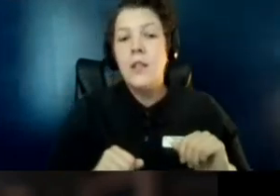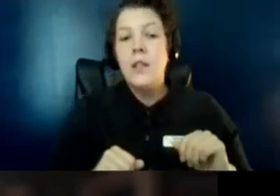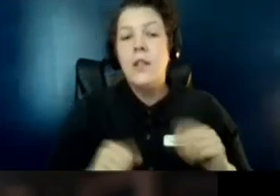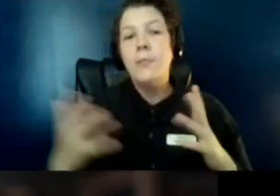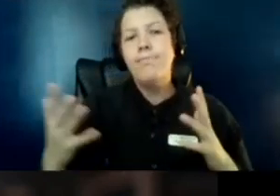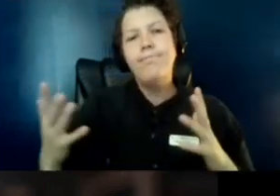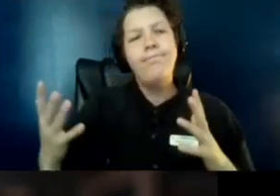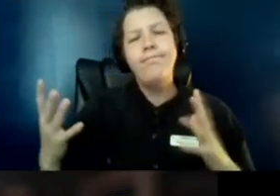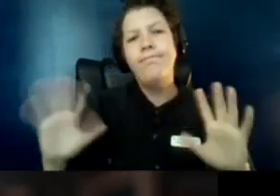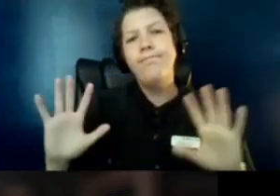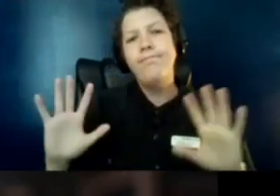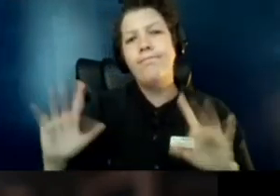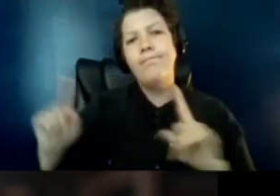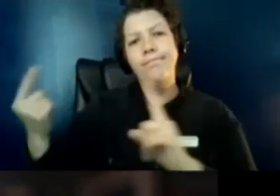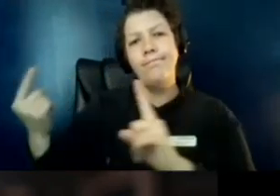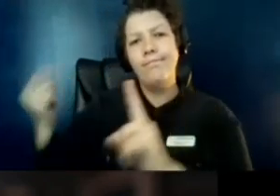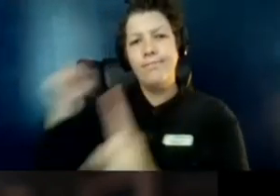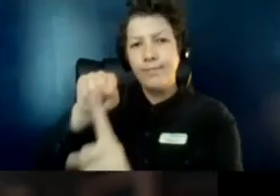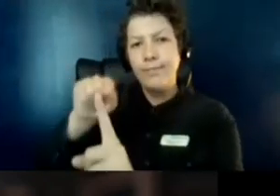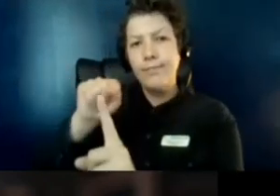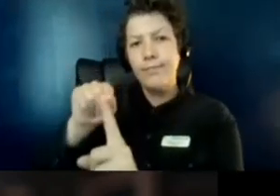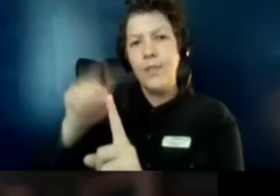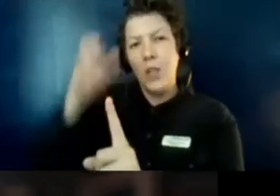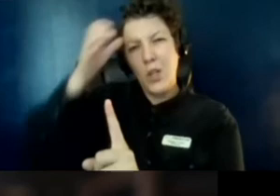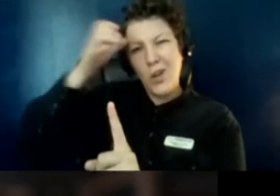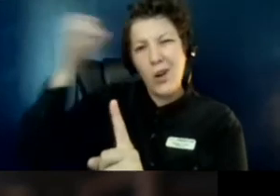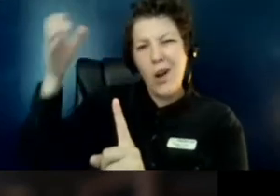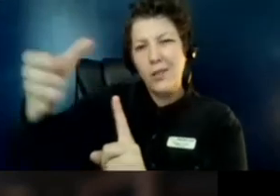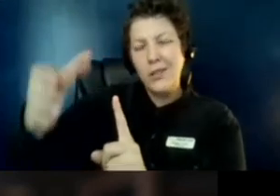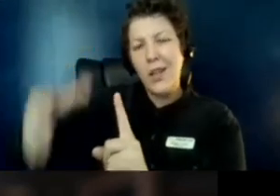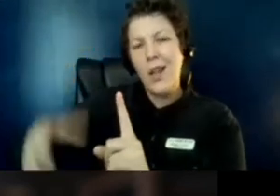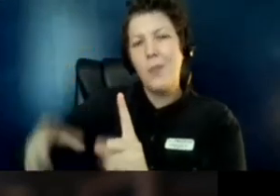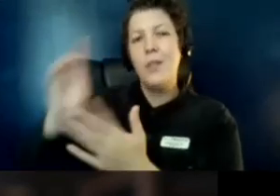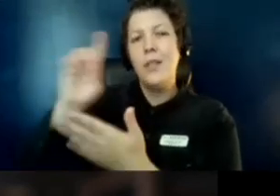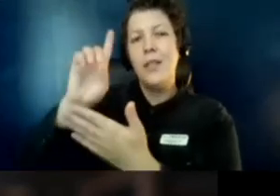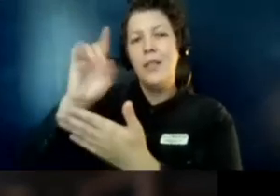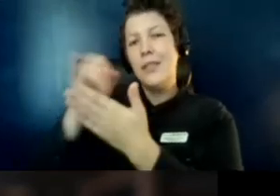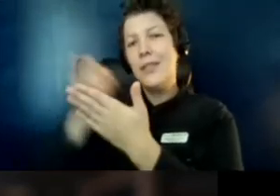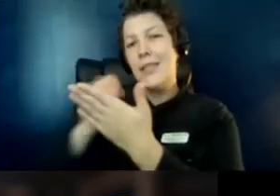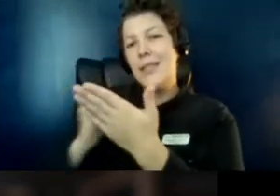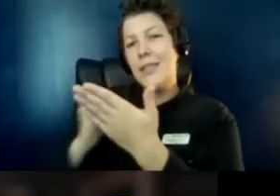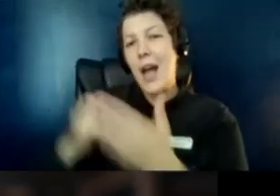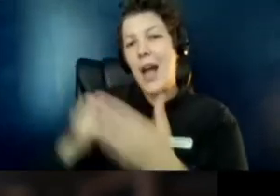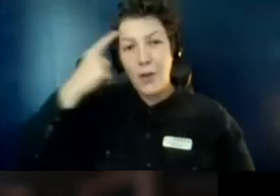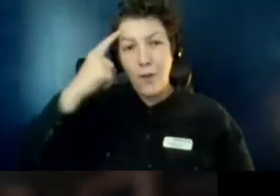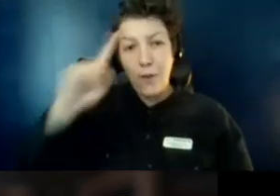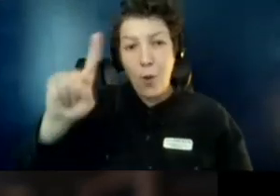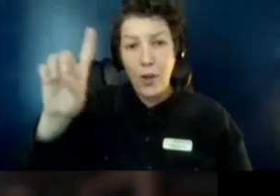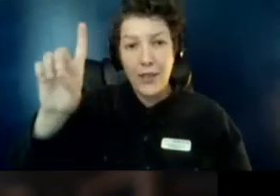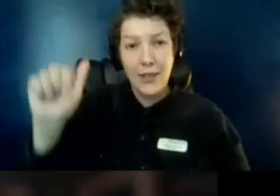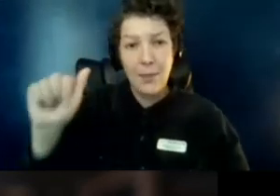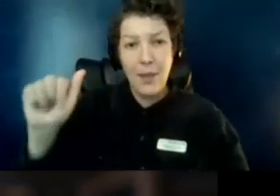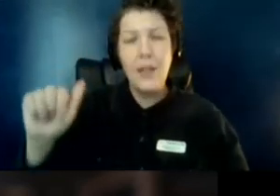disabilities in mind, we're missing the point, right? We're designing with everyone in mind.